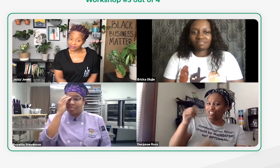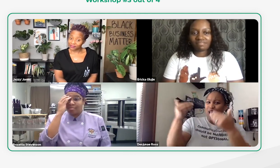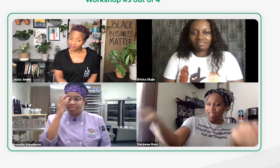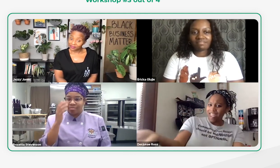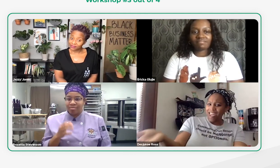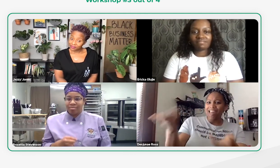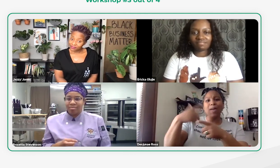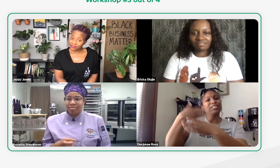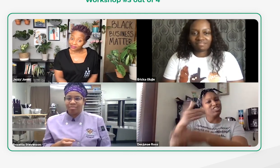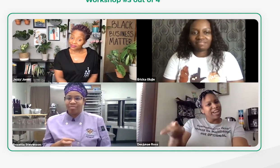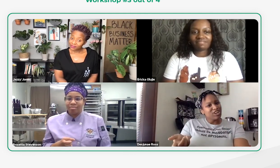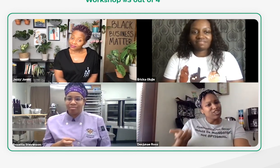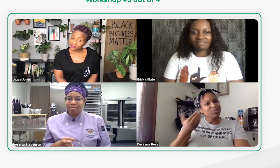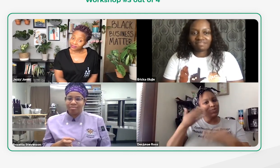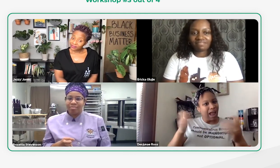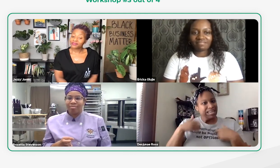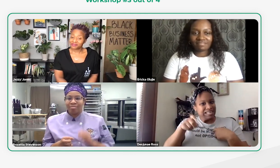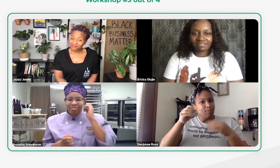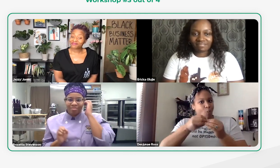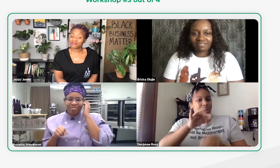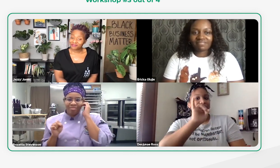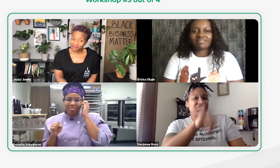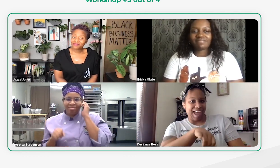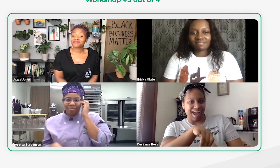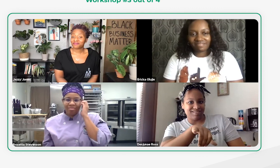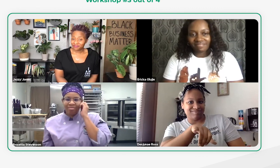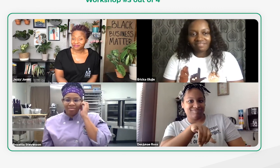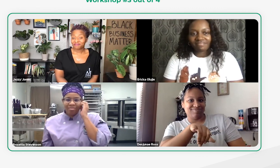think we have to say you know what, sis, go ahead I'll share about you and you share about me